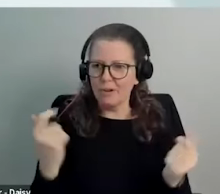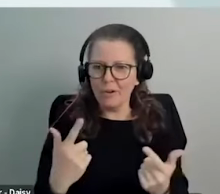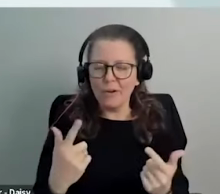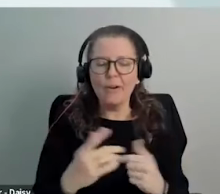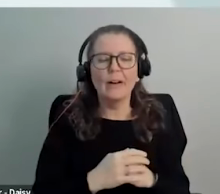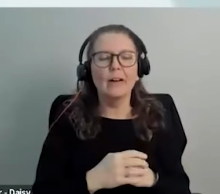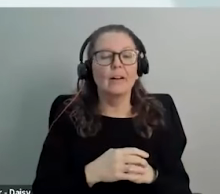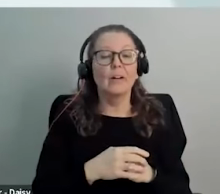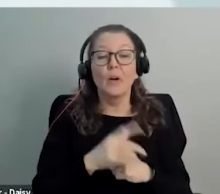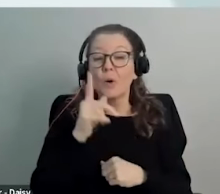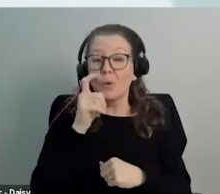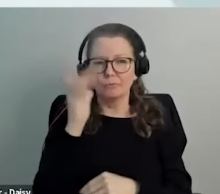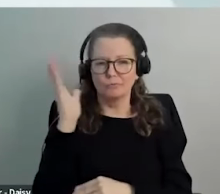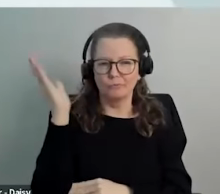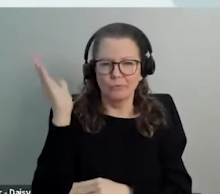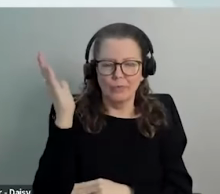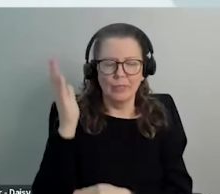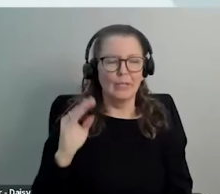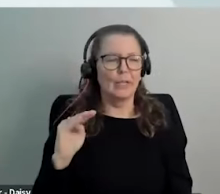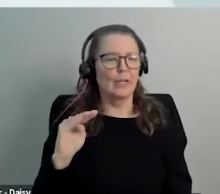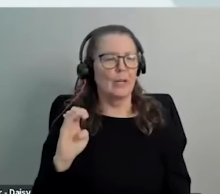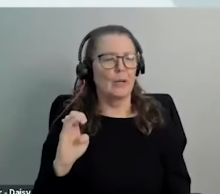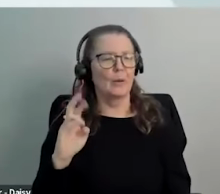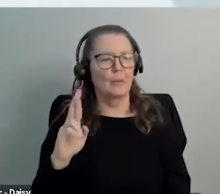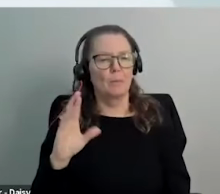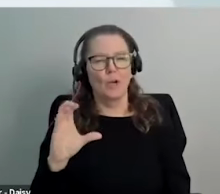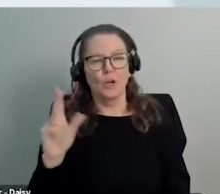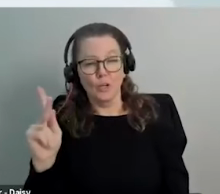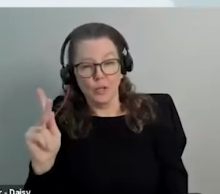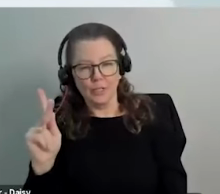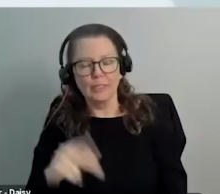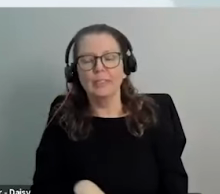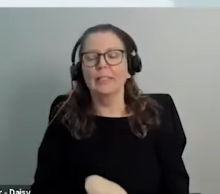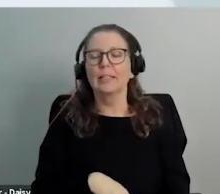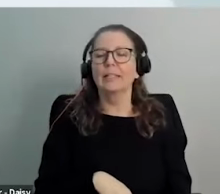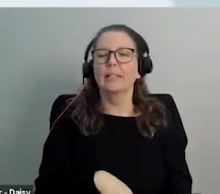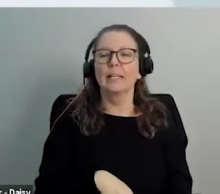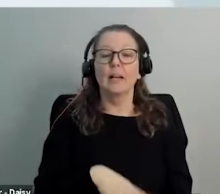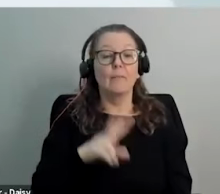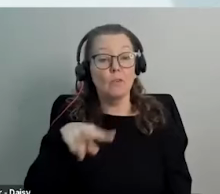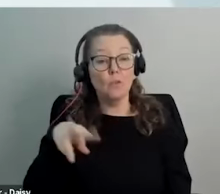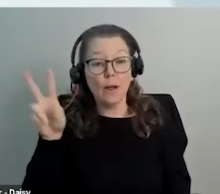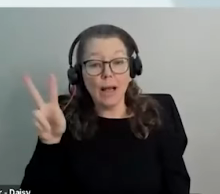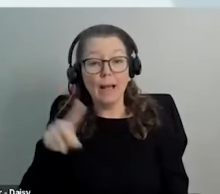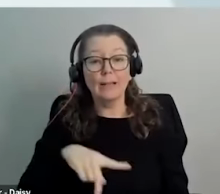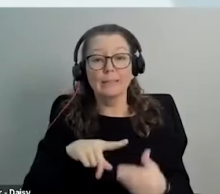That goes to our presenting sponsor, Merck. We also have support from Verizon, Microsoft,